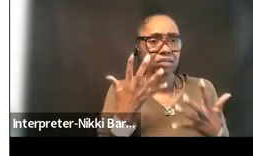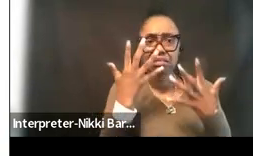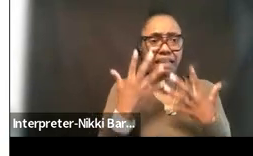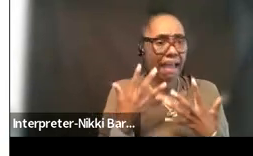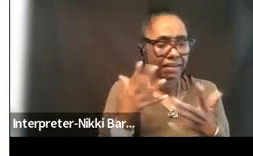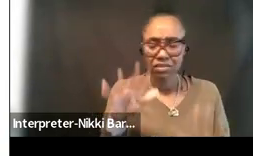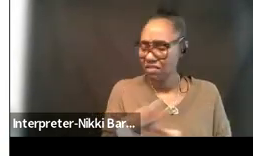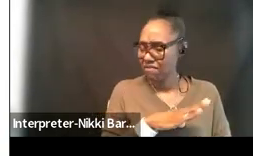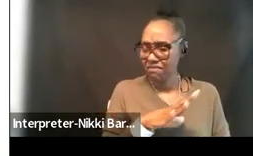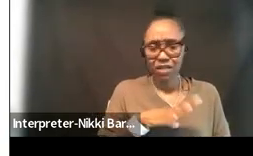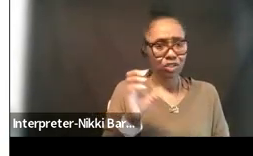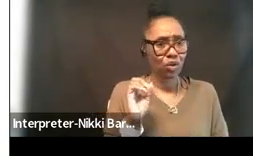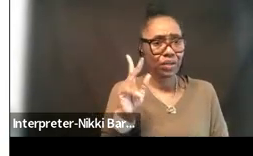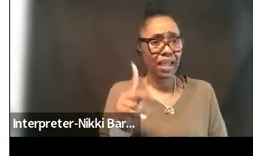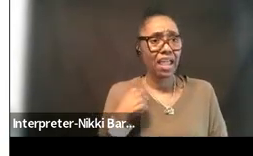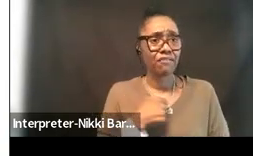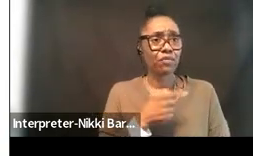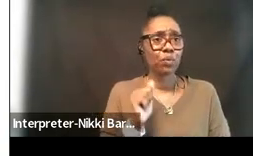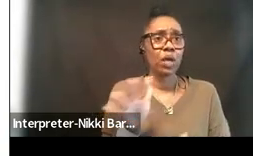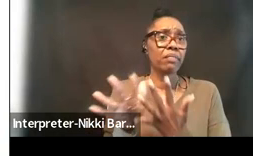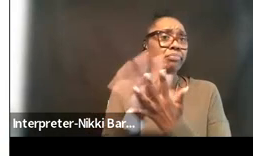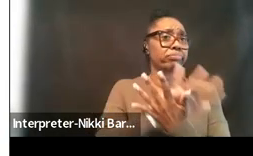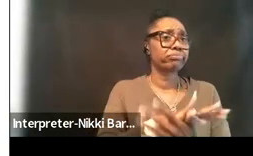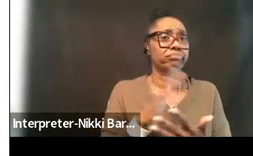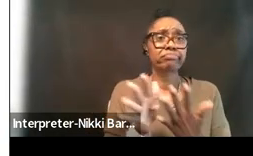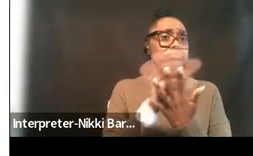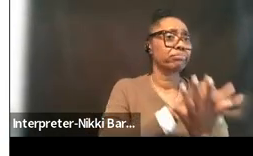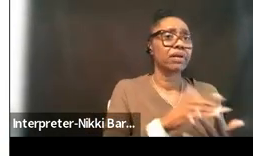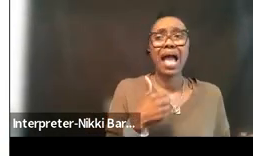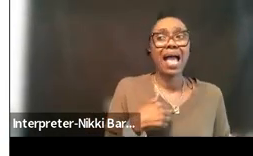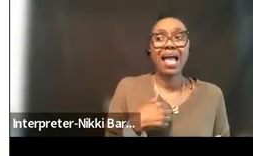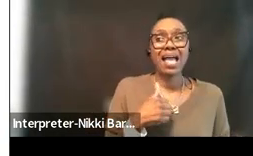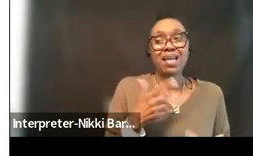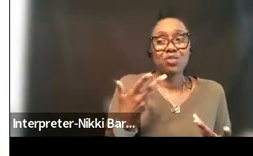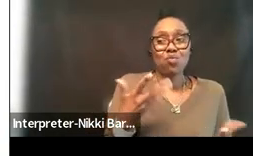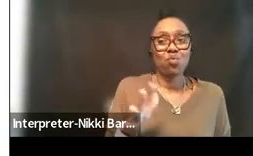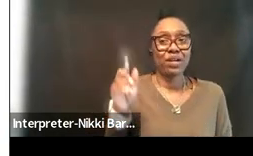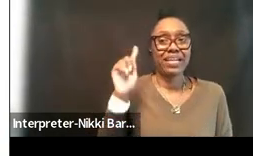By silver lining, we are essentially telling someone I don't wanna hear how you're actually feeling.